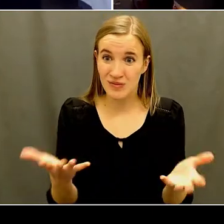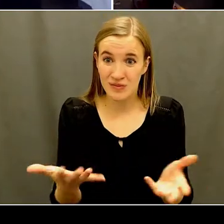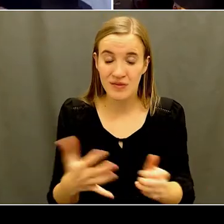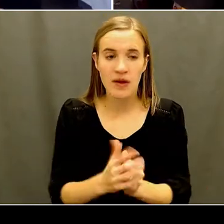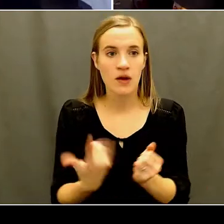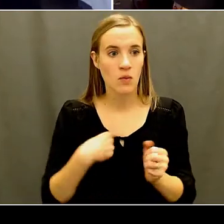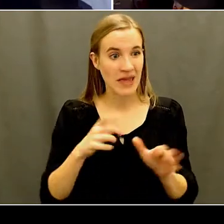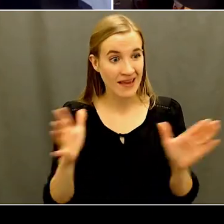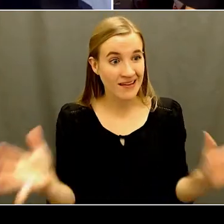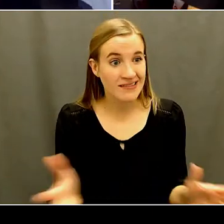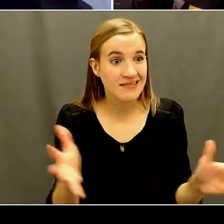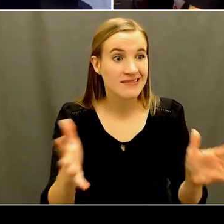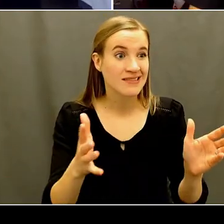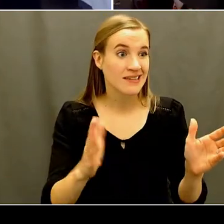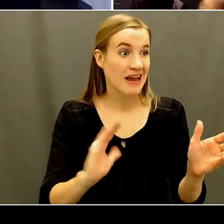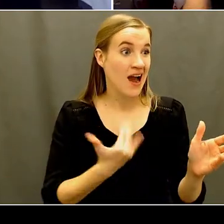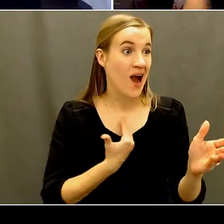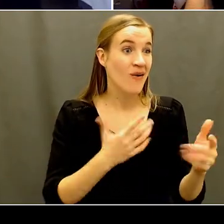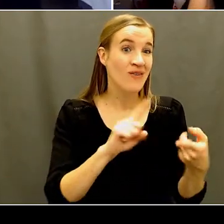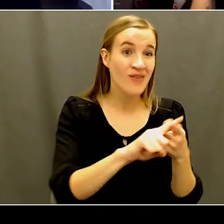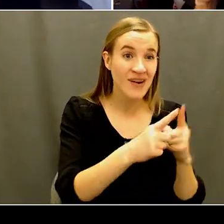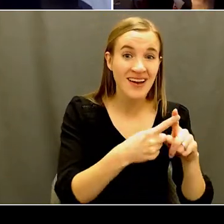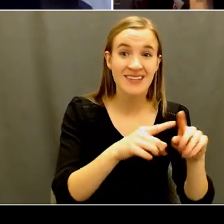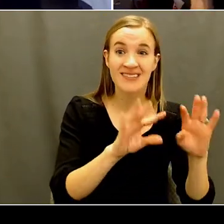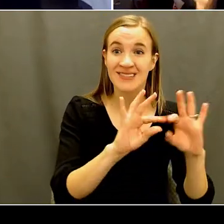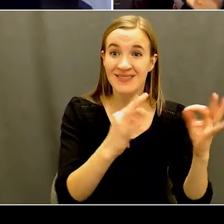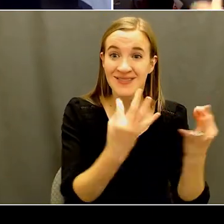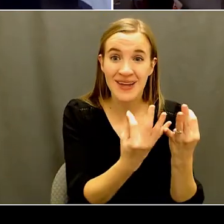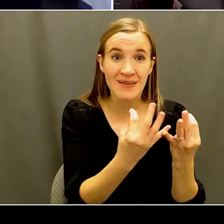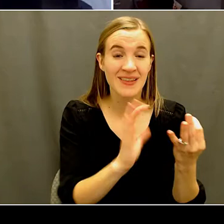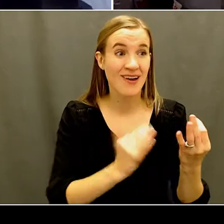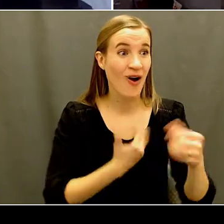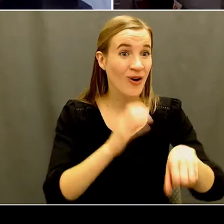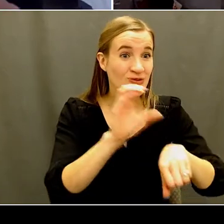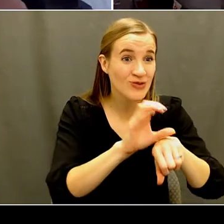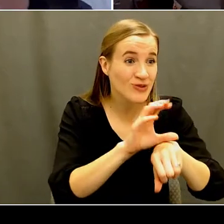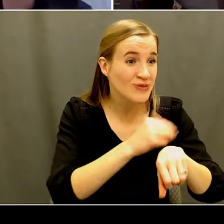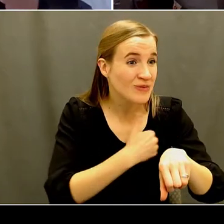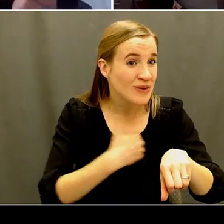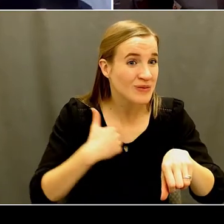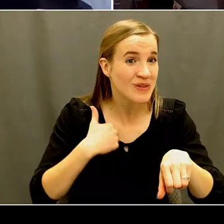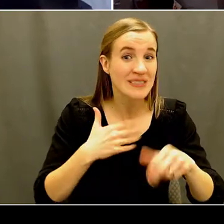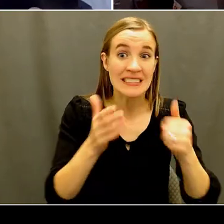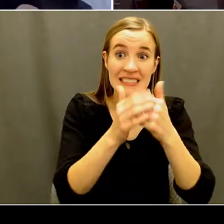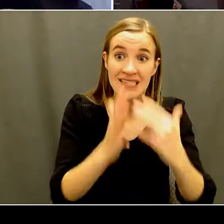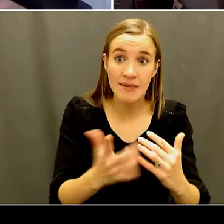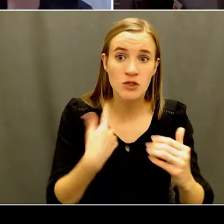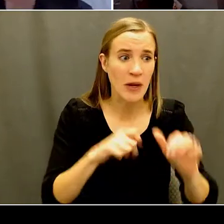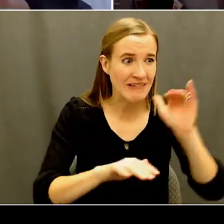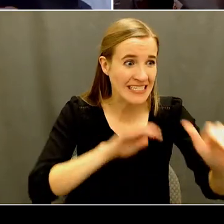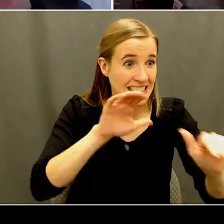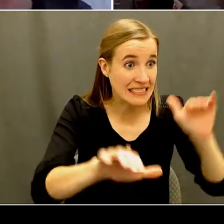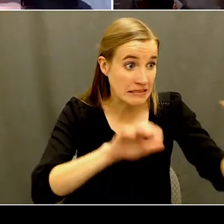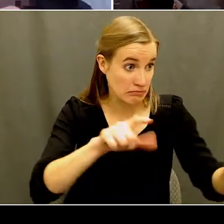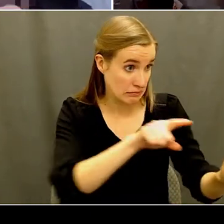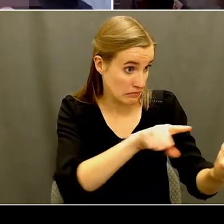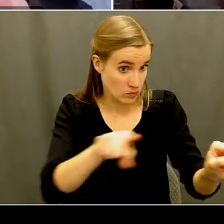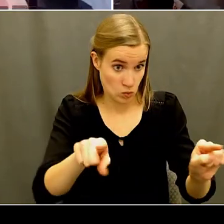requesting our ballots as early as possible if they if you have to request them. And we need to be mailing them back in as early as possible to make